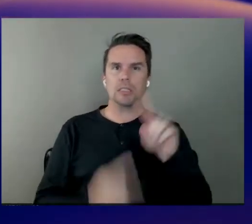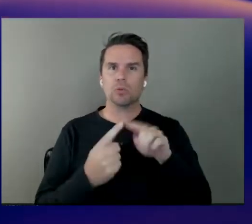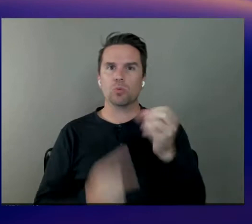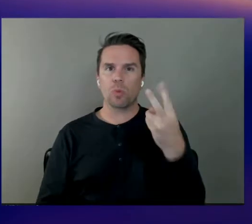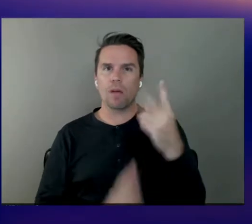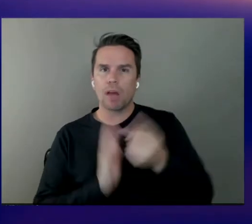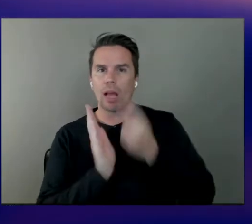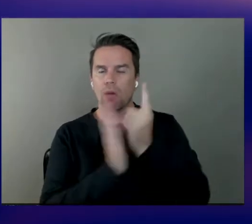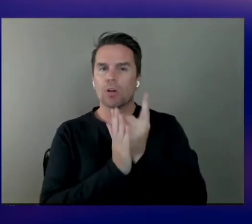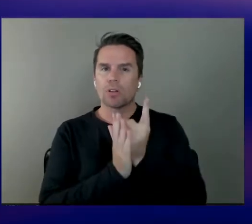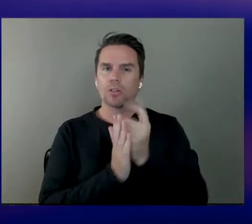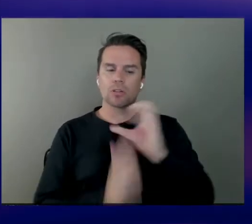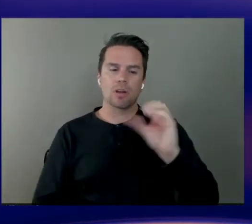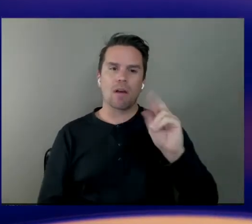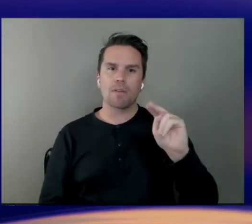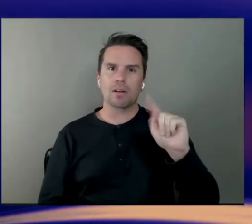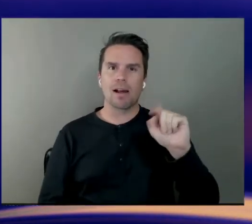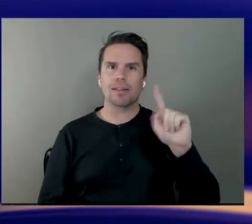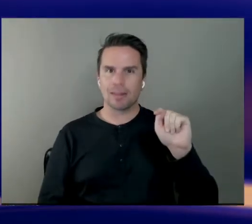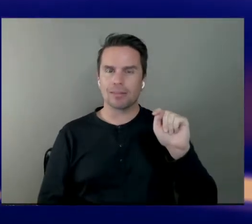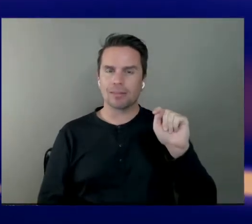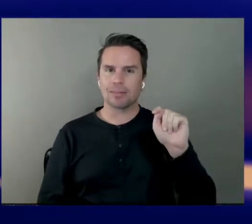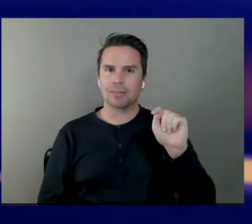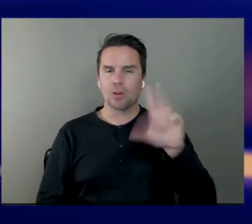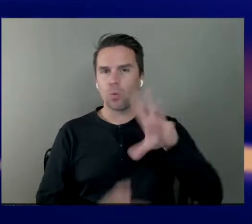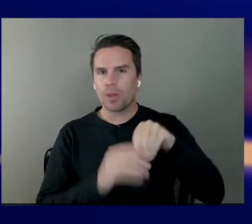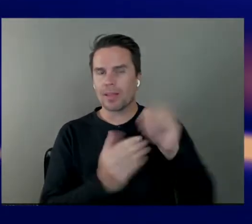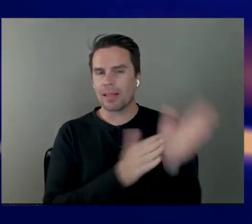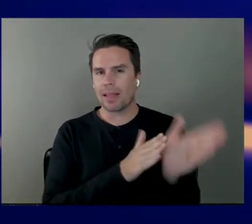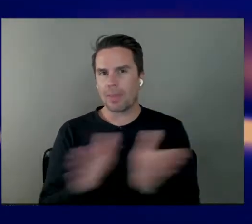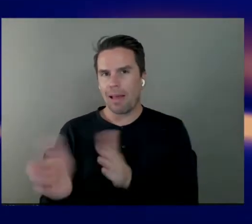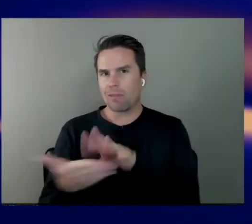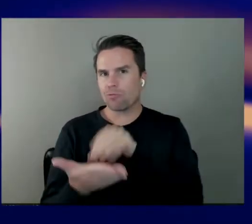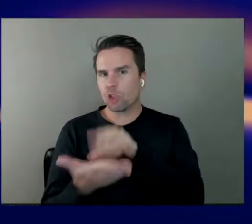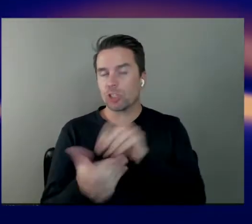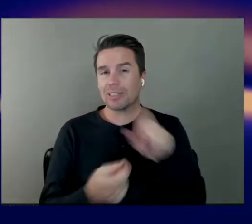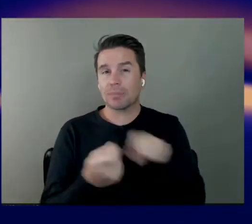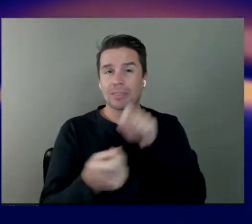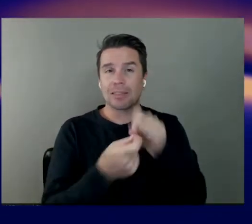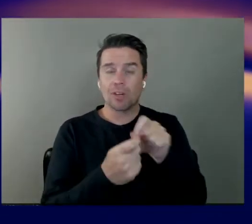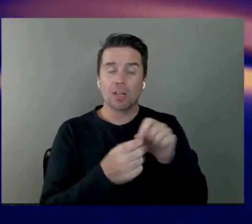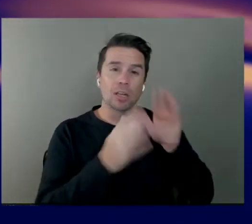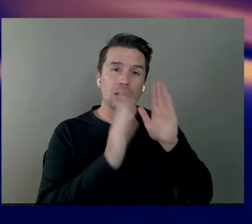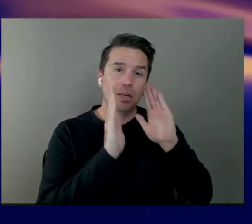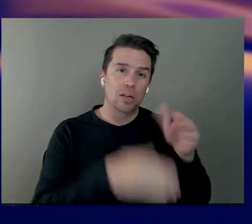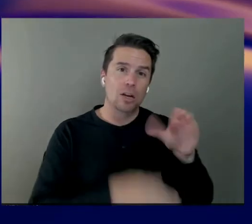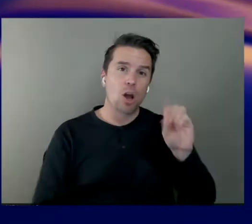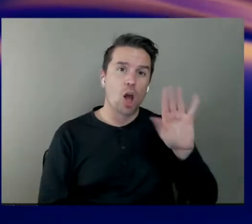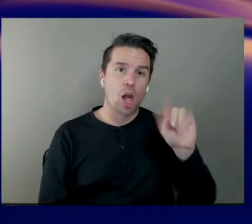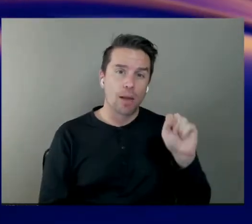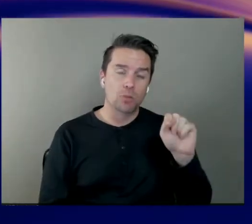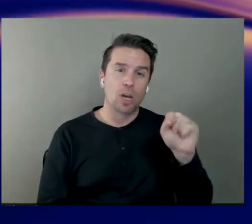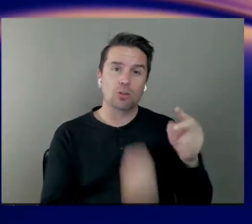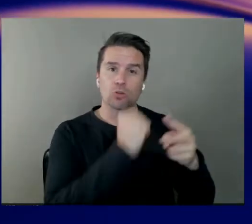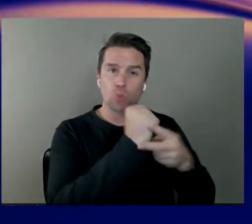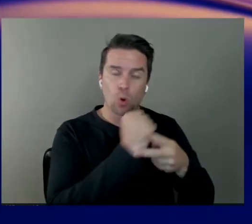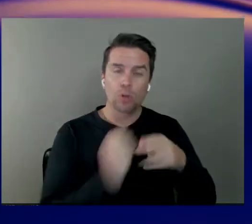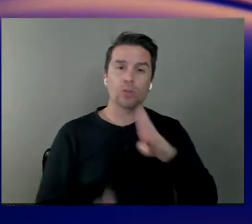in that learning plan, specifically for object storage and block storage. And then that badge is really,